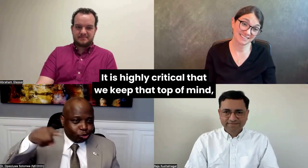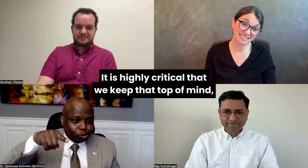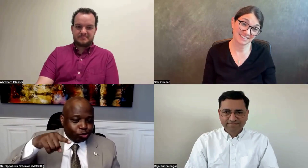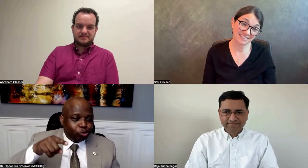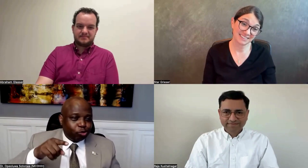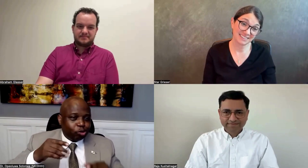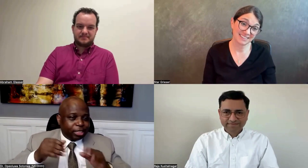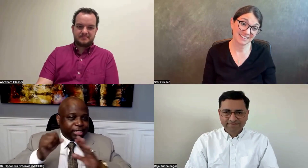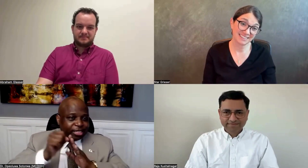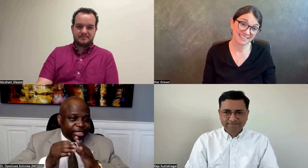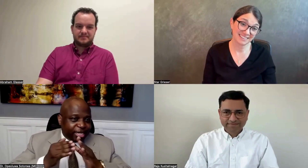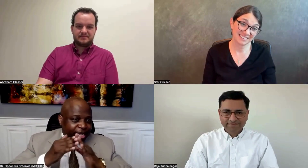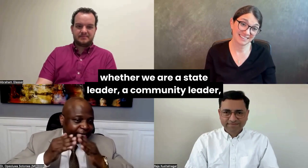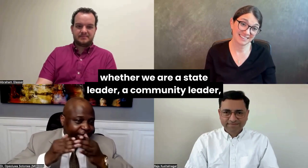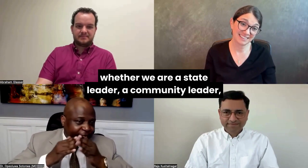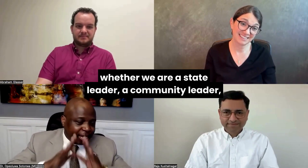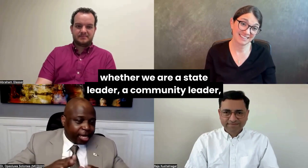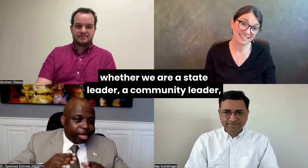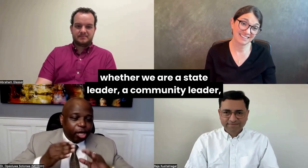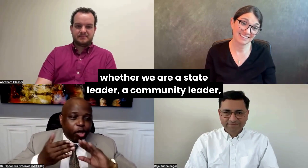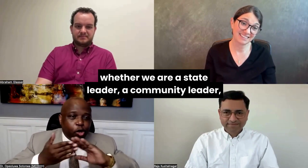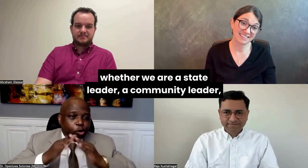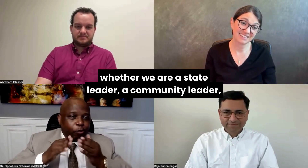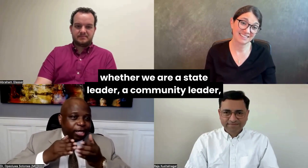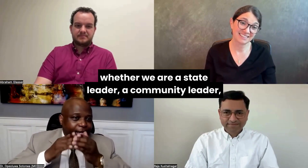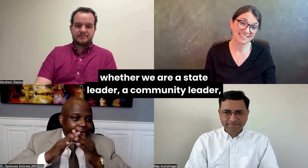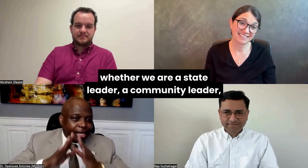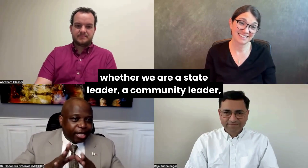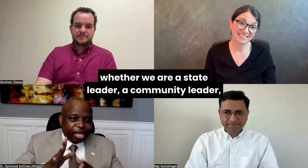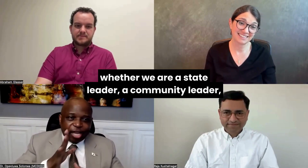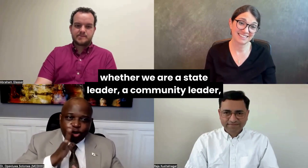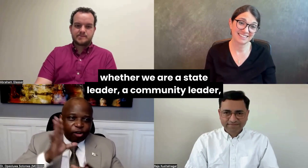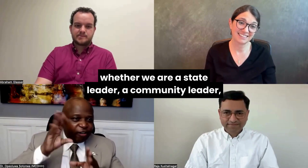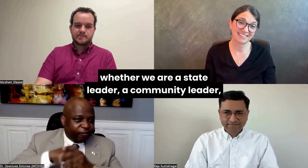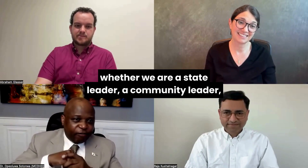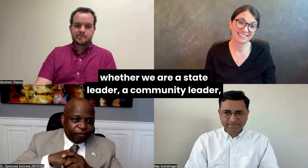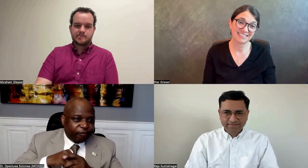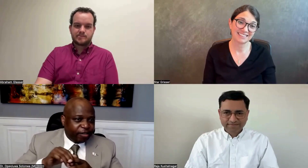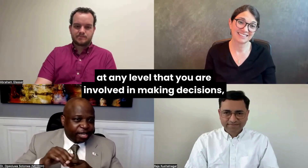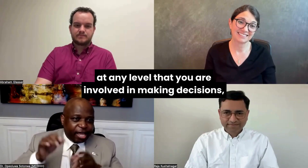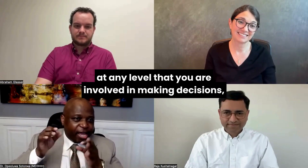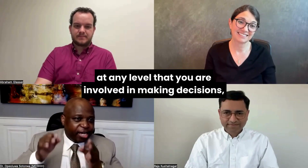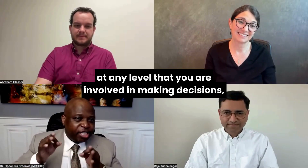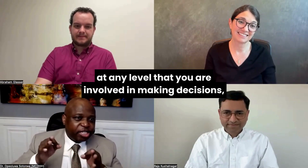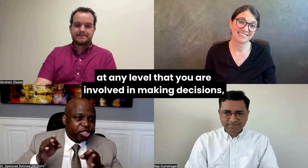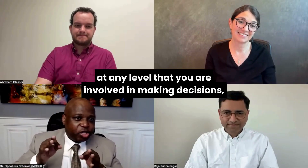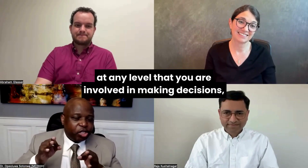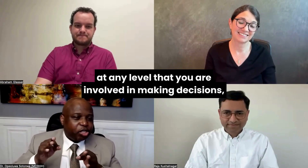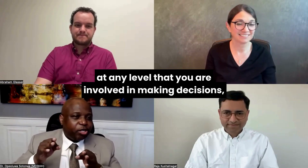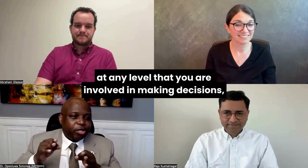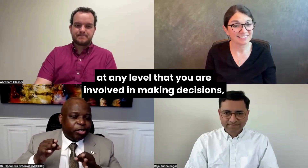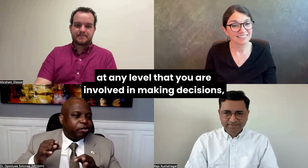whether we are a state leader, a community leader, at any level that you are involved in making decisions,